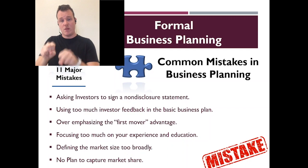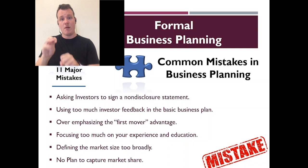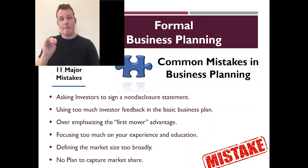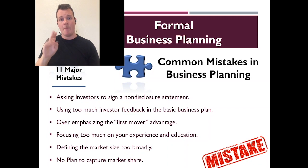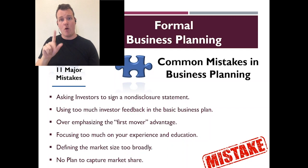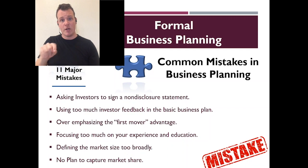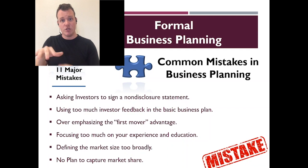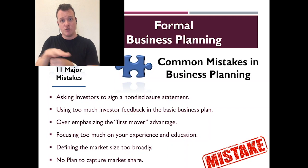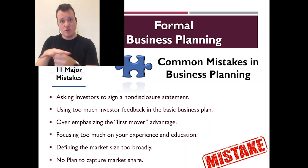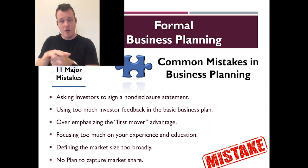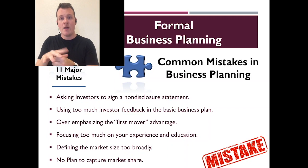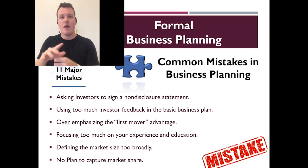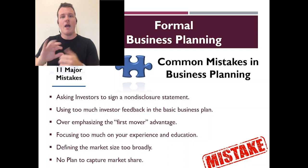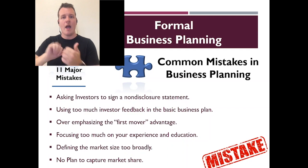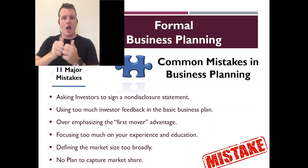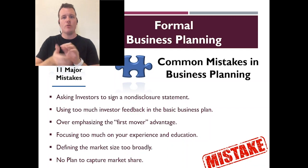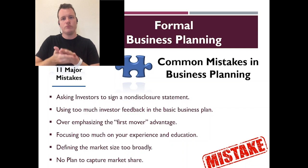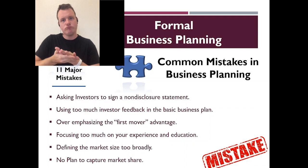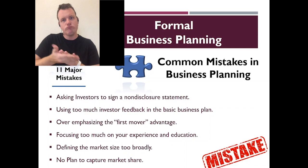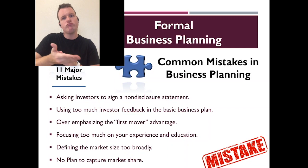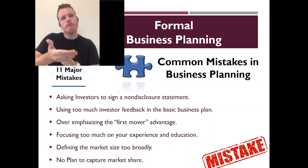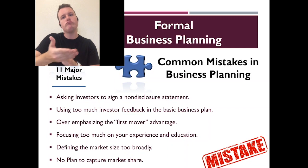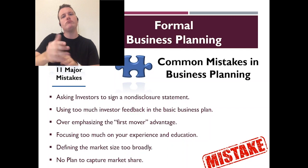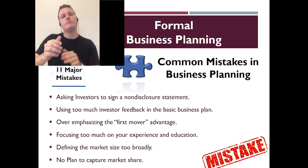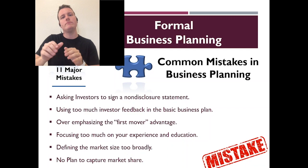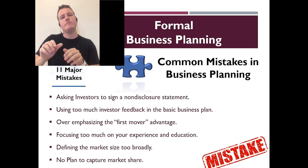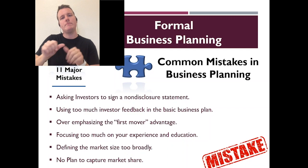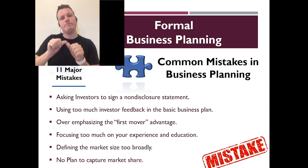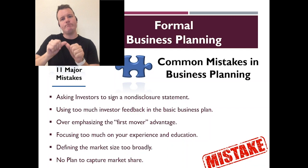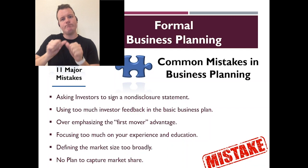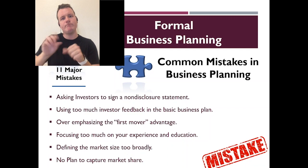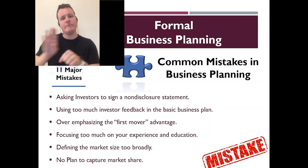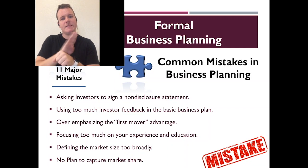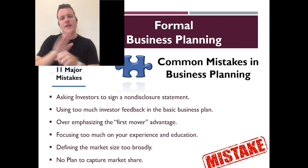capture market share is how you stay in business and how you definitely directly